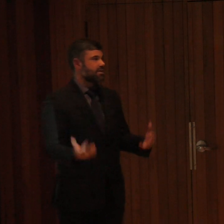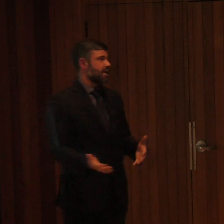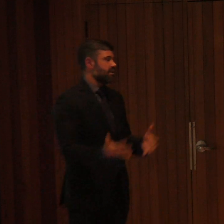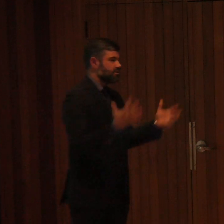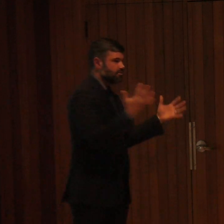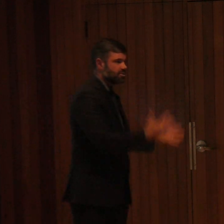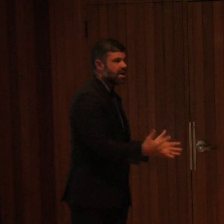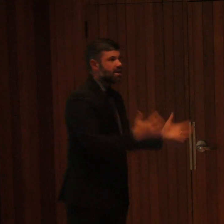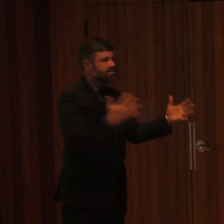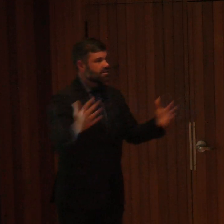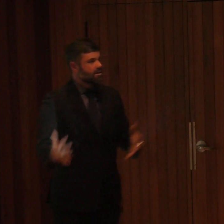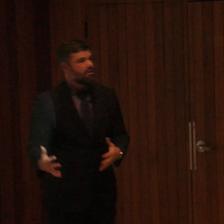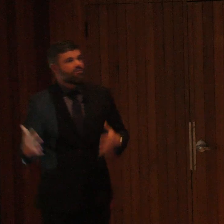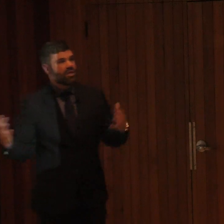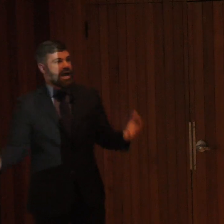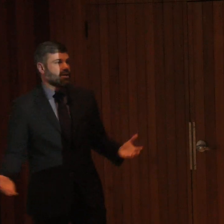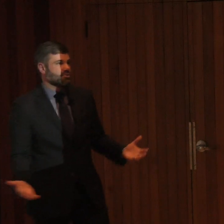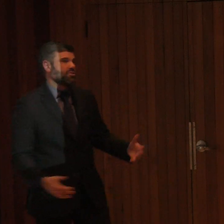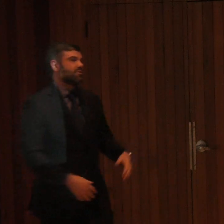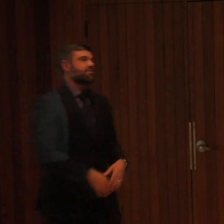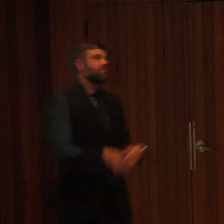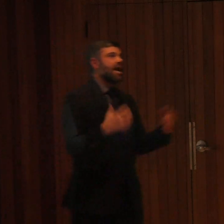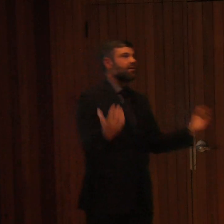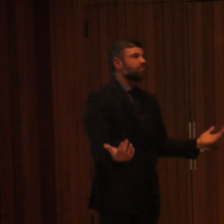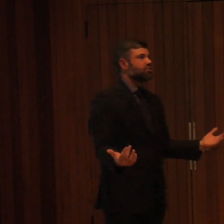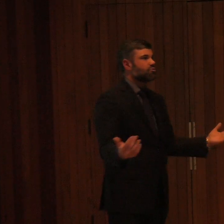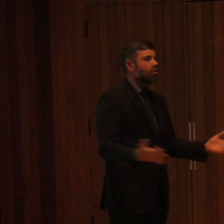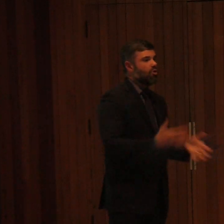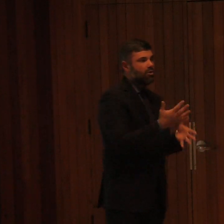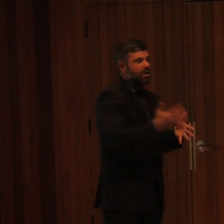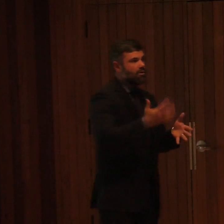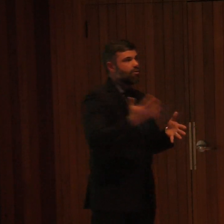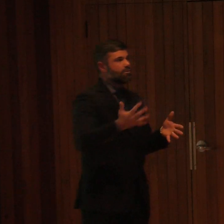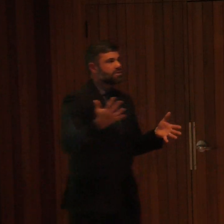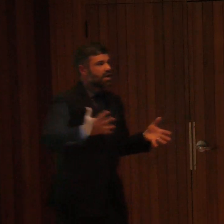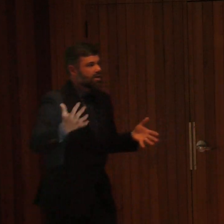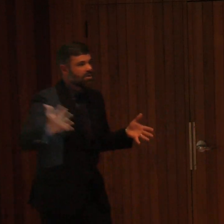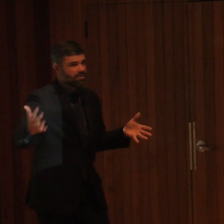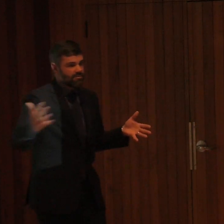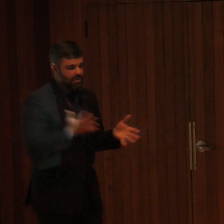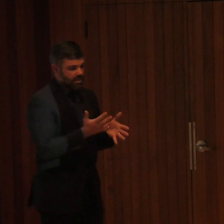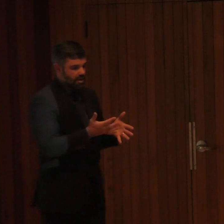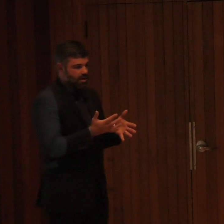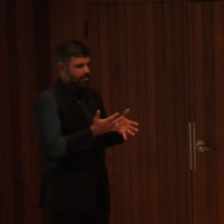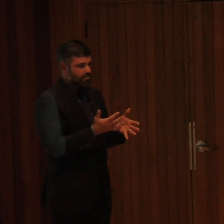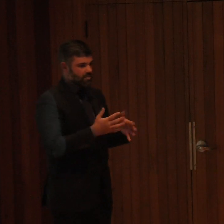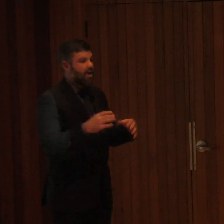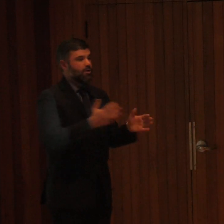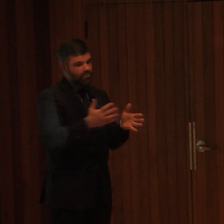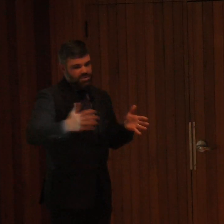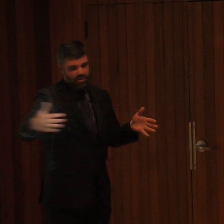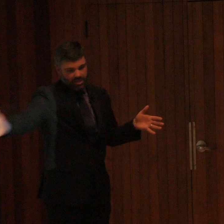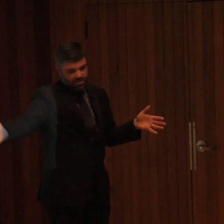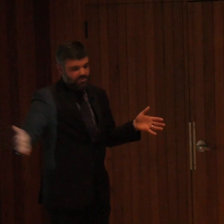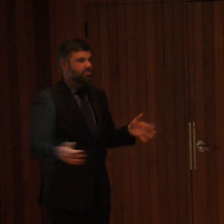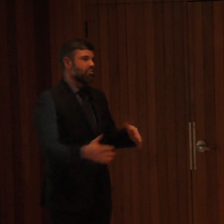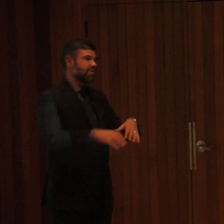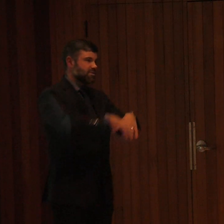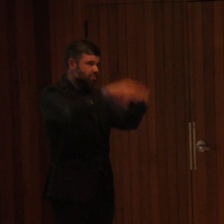in that she has the lack of control over time, not over time like in terms of a process,